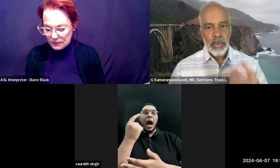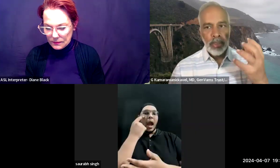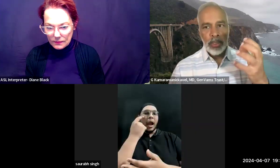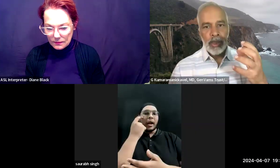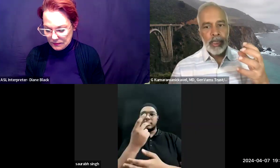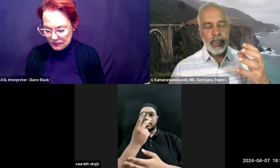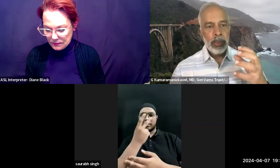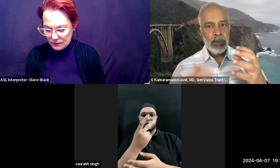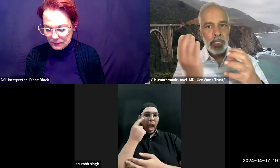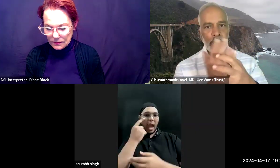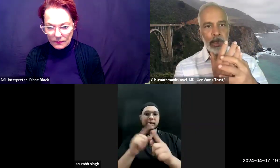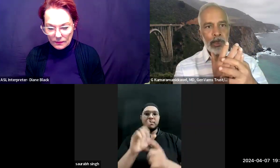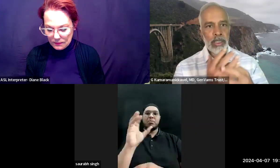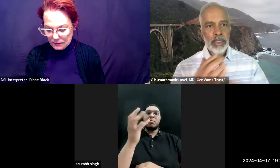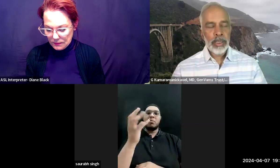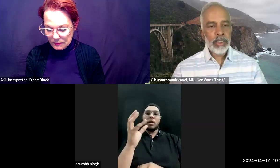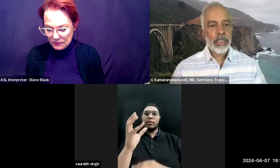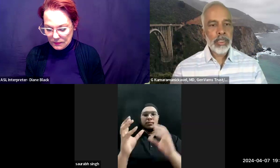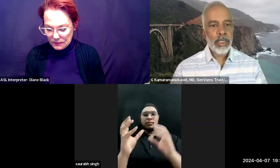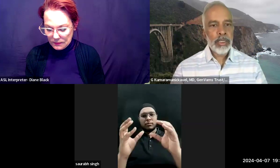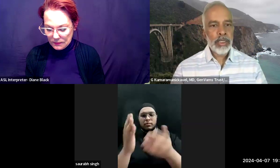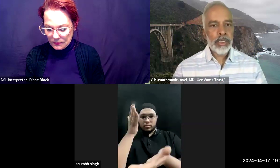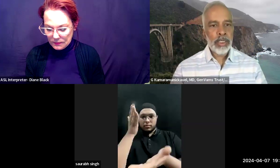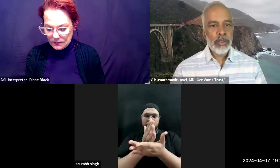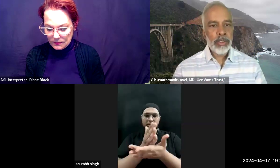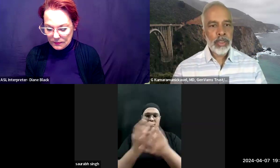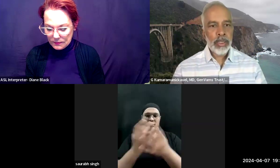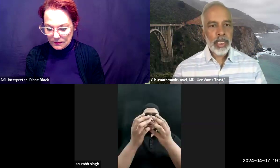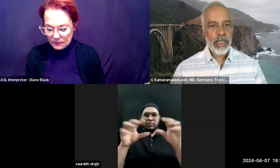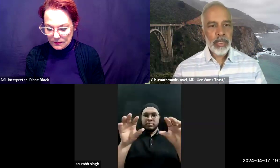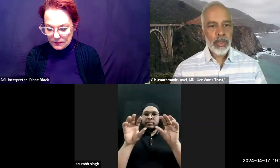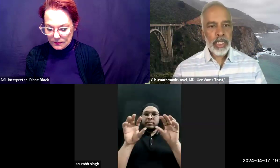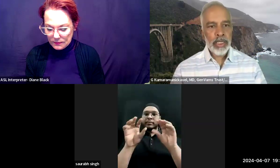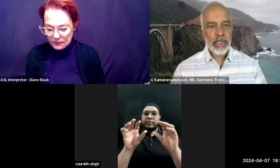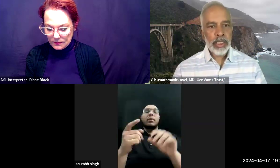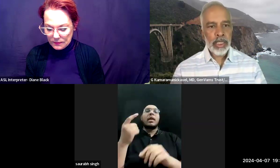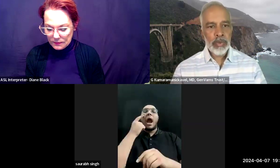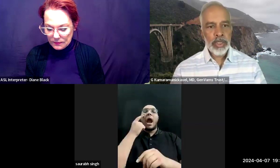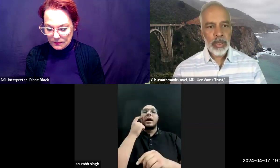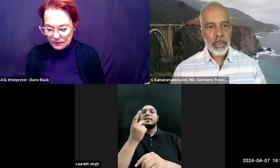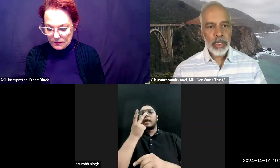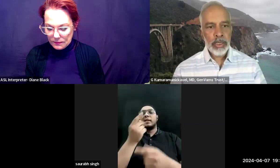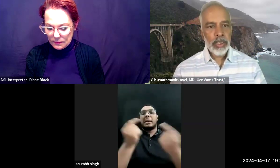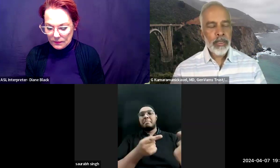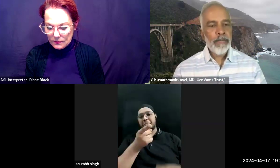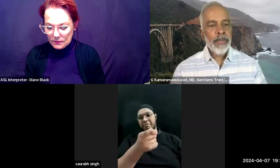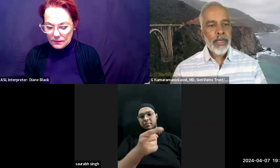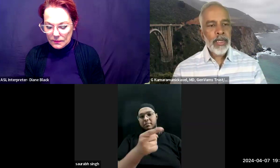ball and then you try to cut it across, this is how your eye will look like. Starts with the cornea,